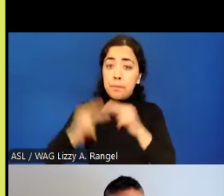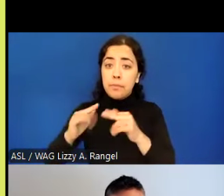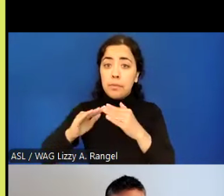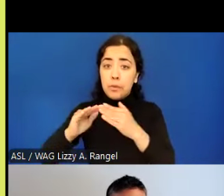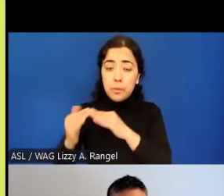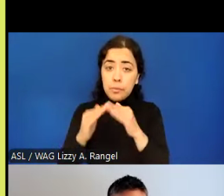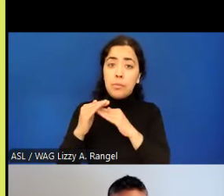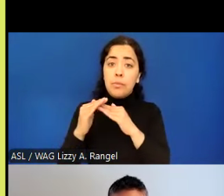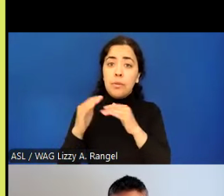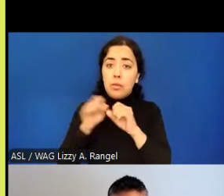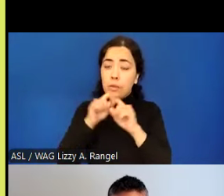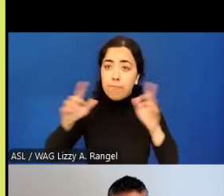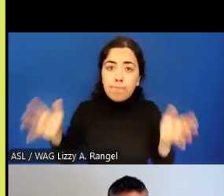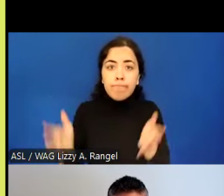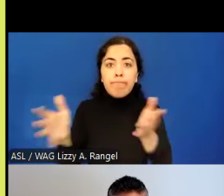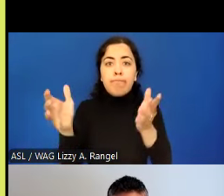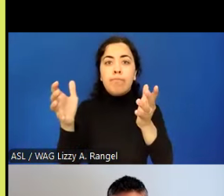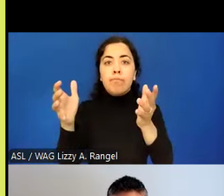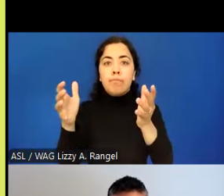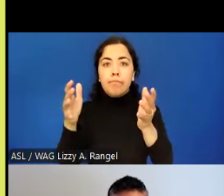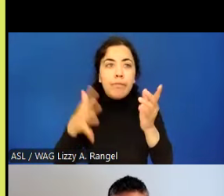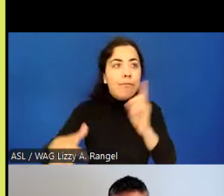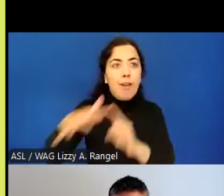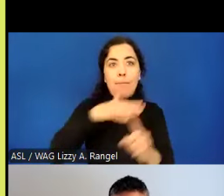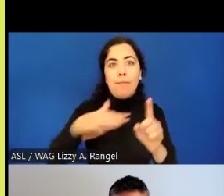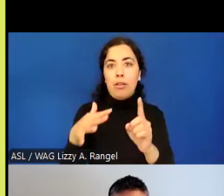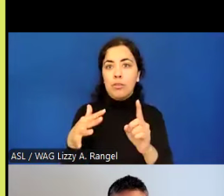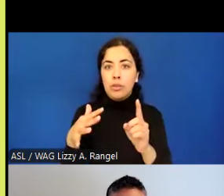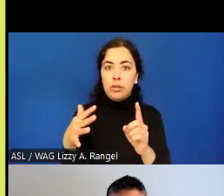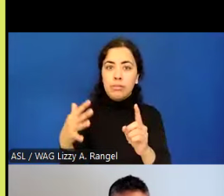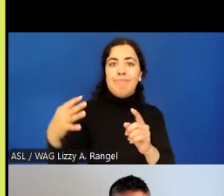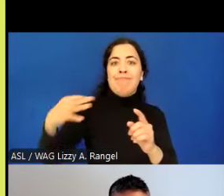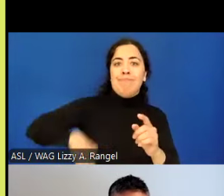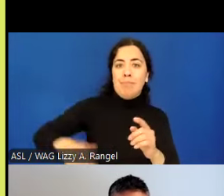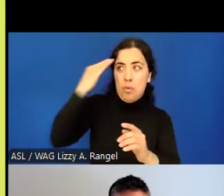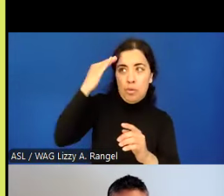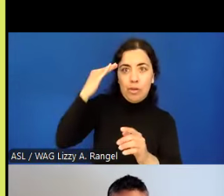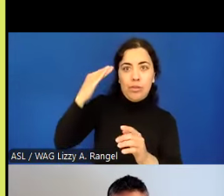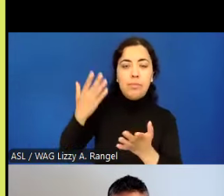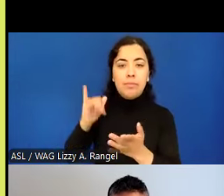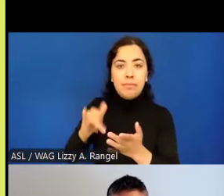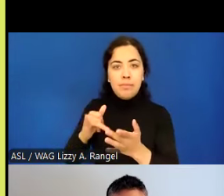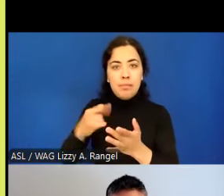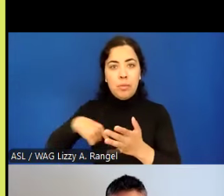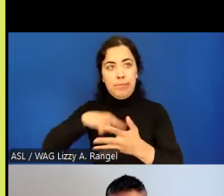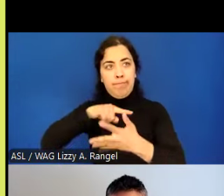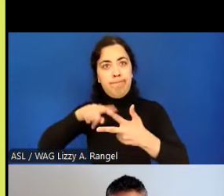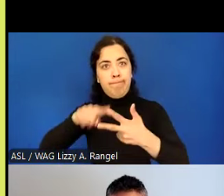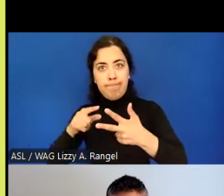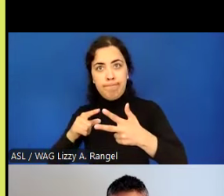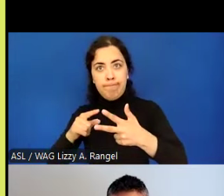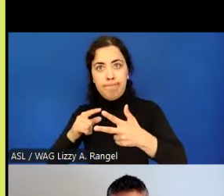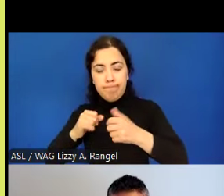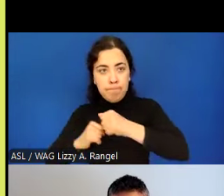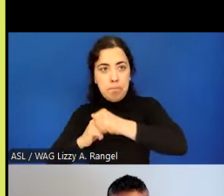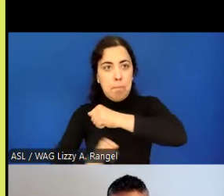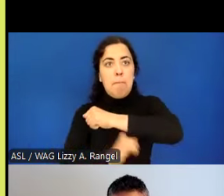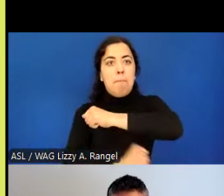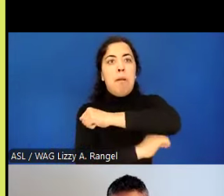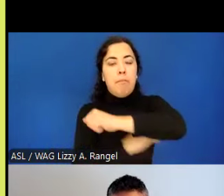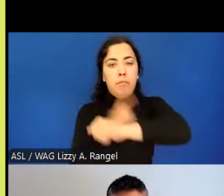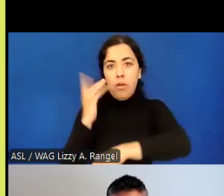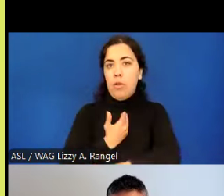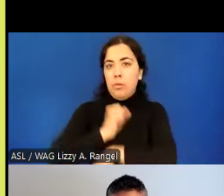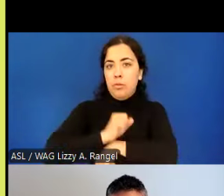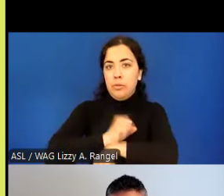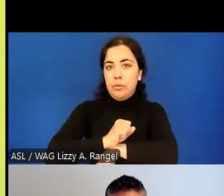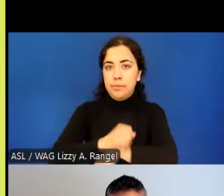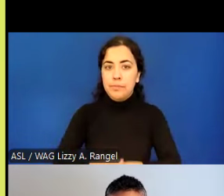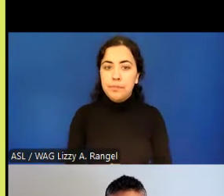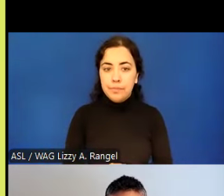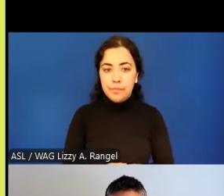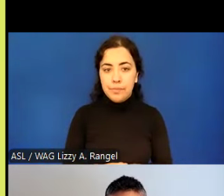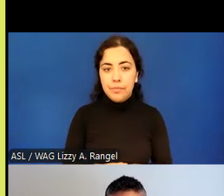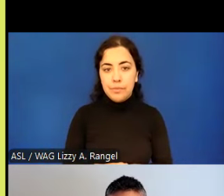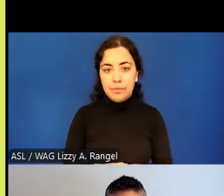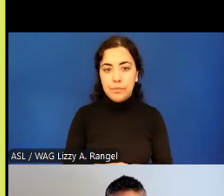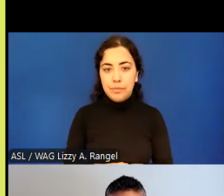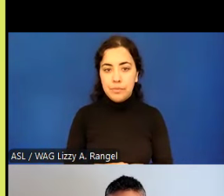and promoting ecological awareness have been some of the core features of our day-to-day work.